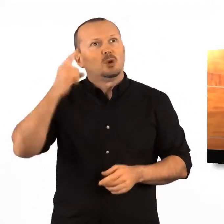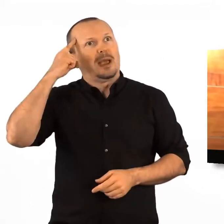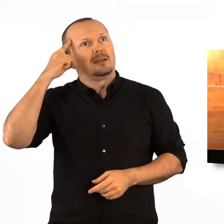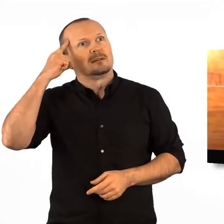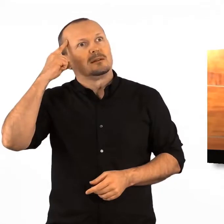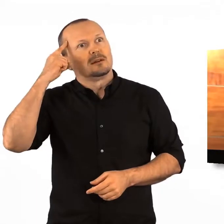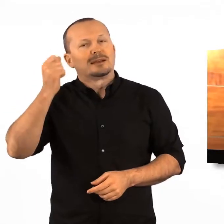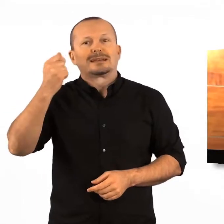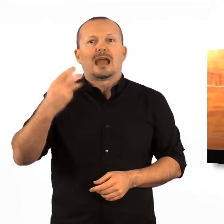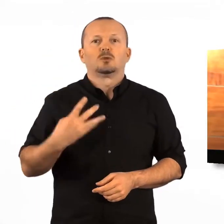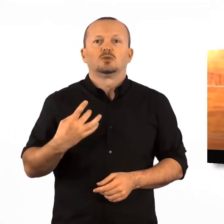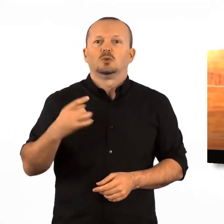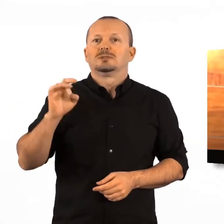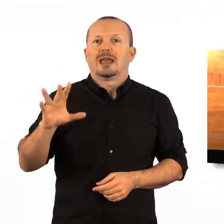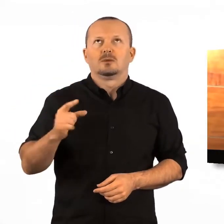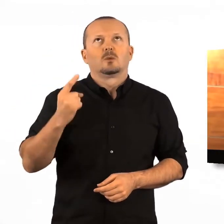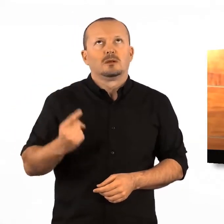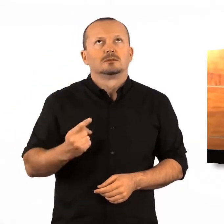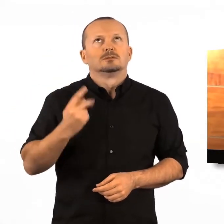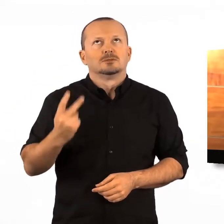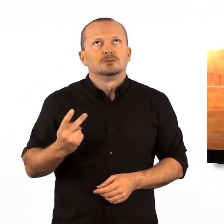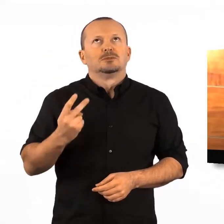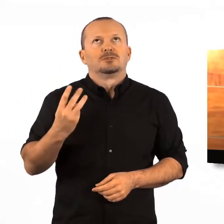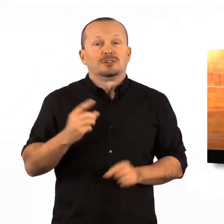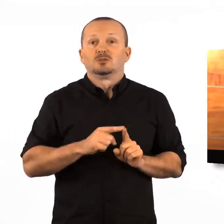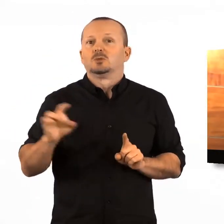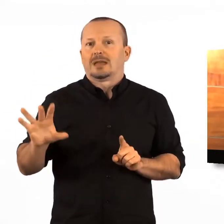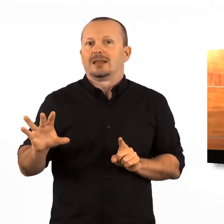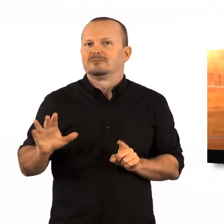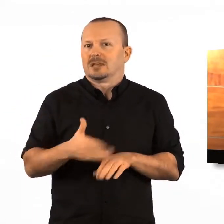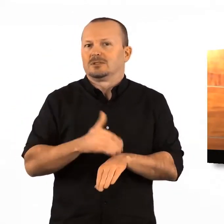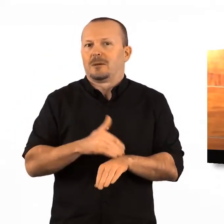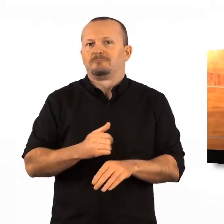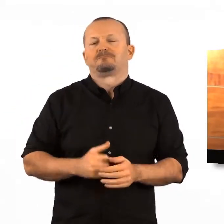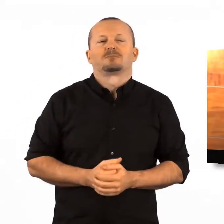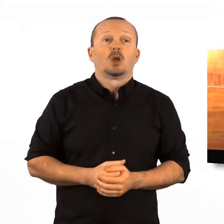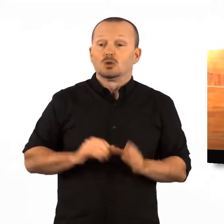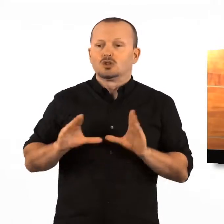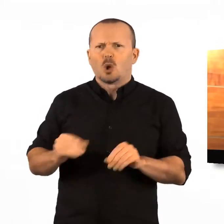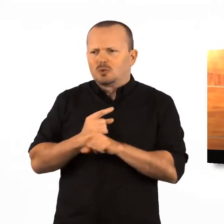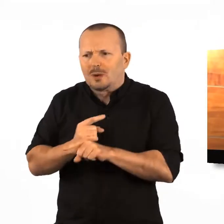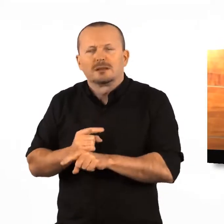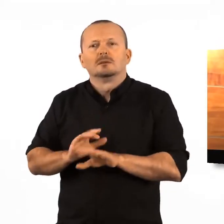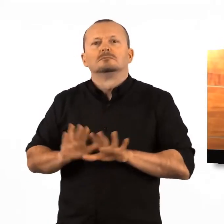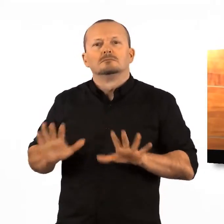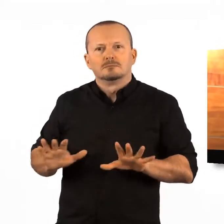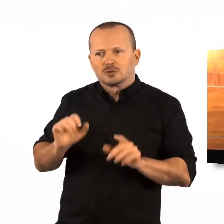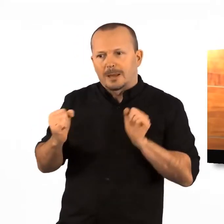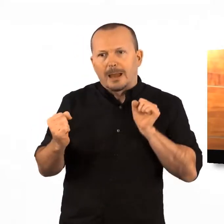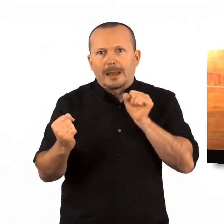I just count to ten. So we have to stop talking, lean in, get close get face to face, get close,